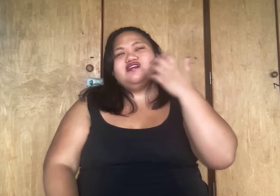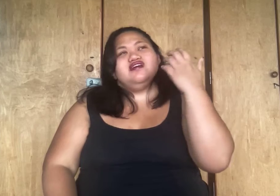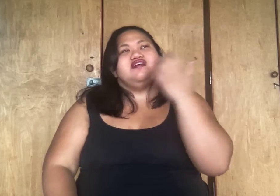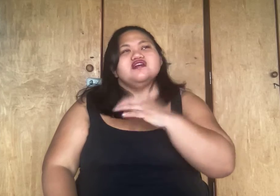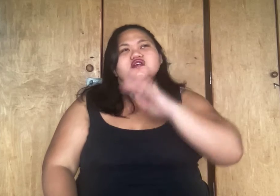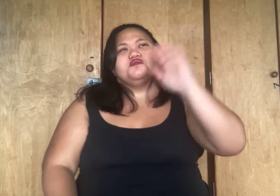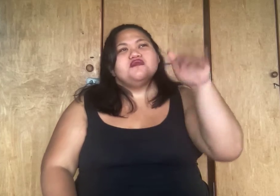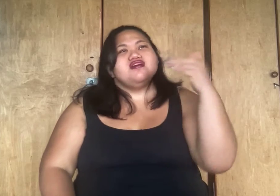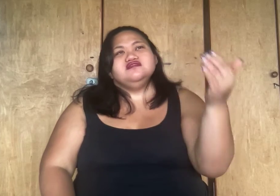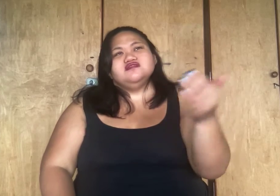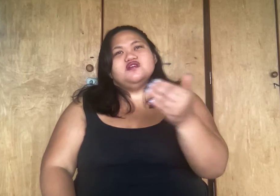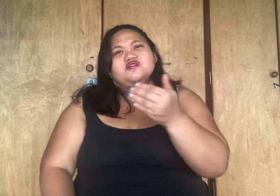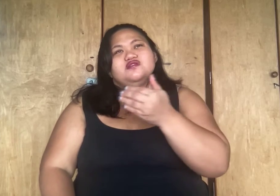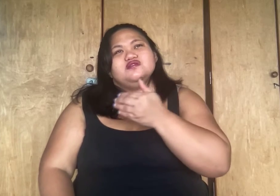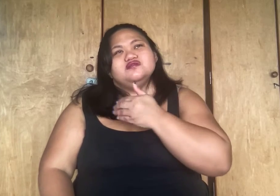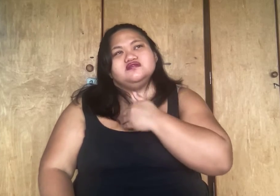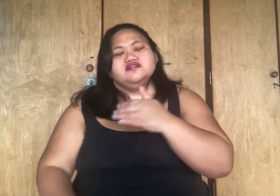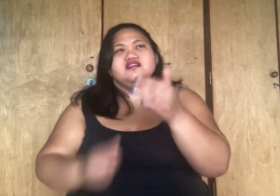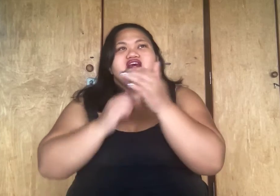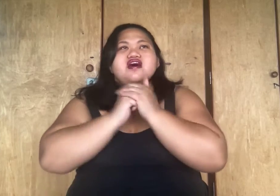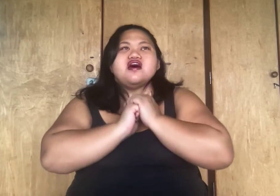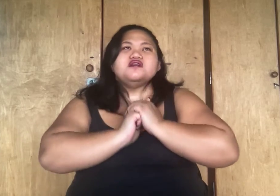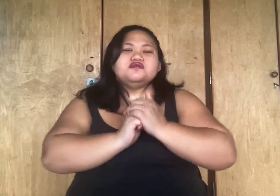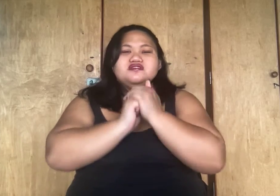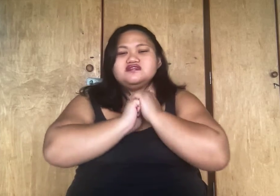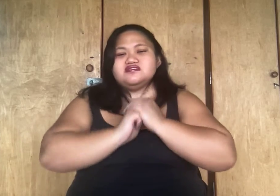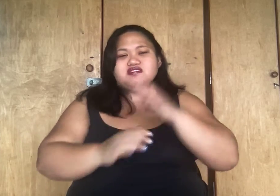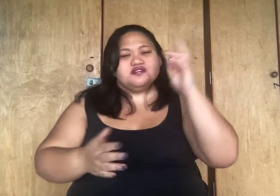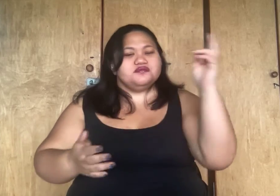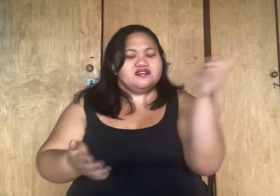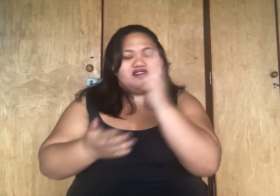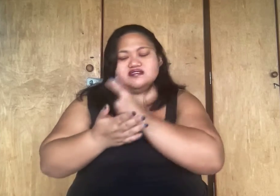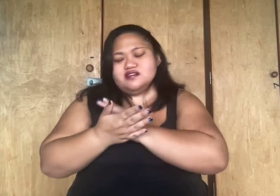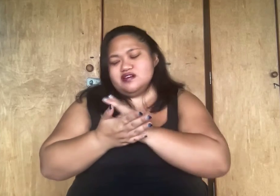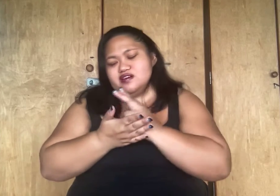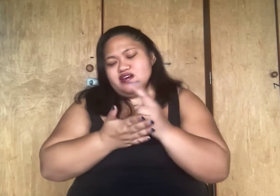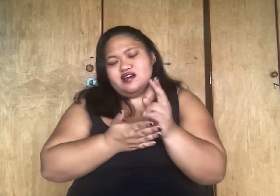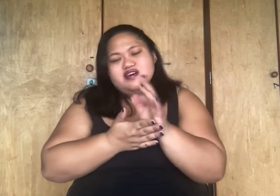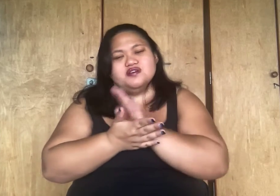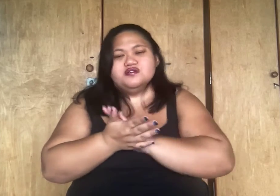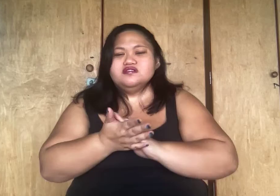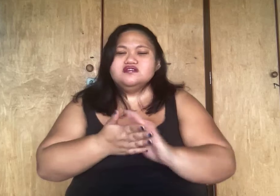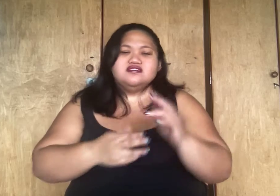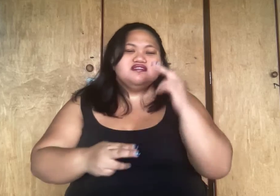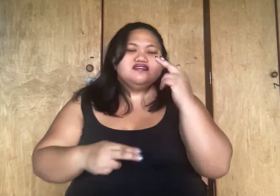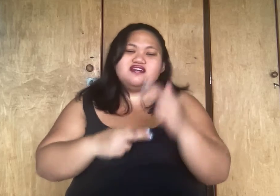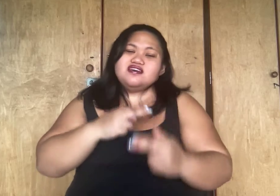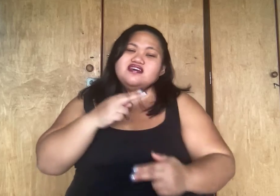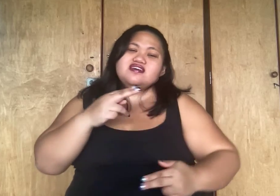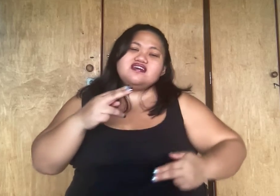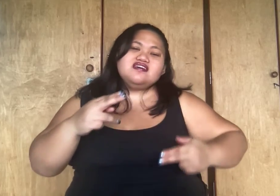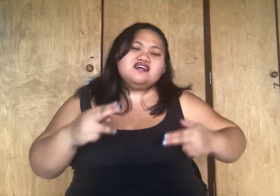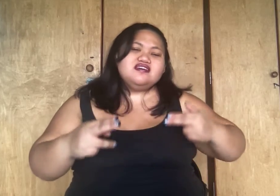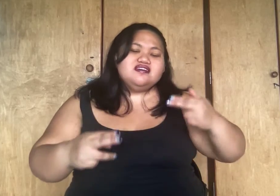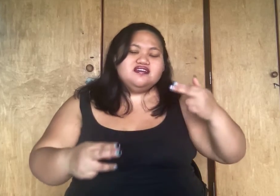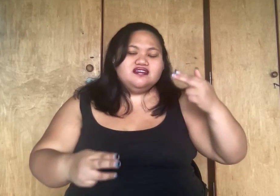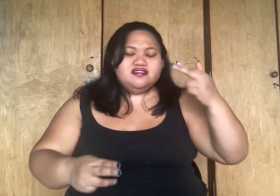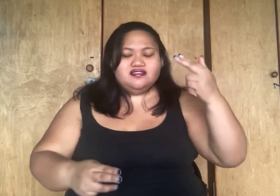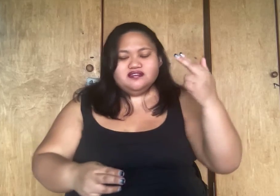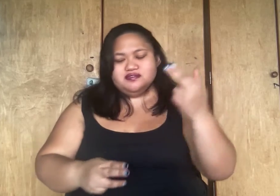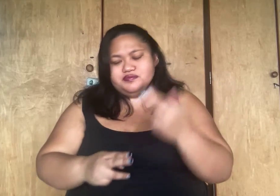... Ohh my SOUL ... ... WORSHIP ... ... HIS HOLY ... ... NAME ...